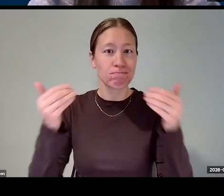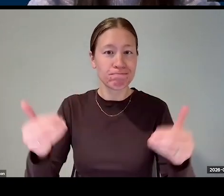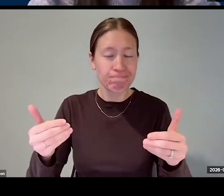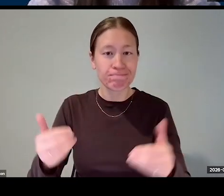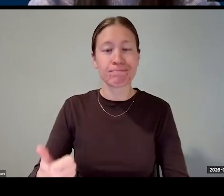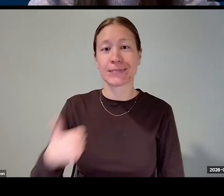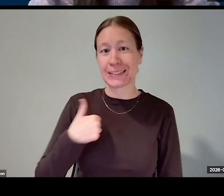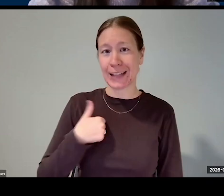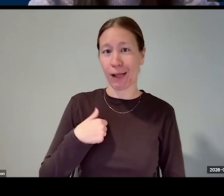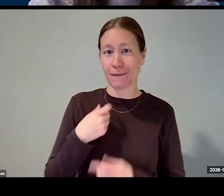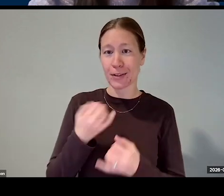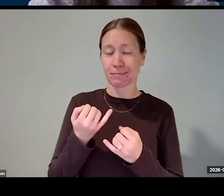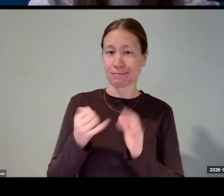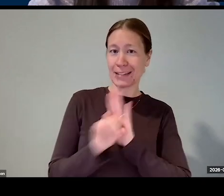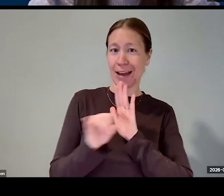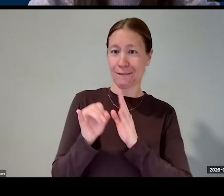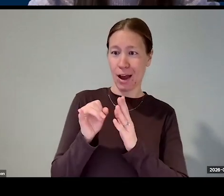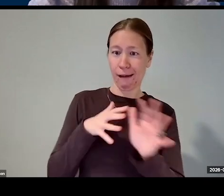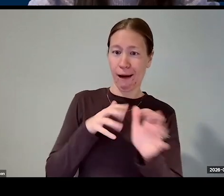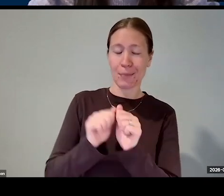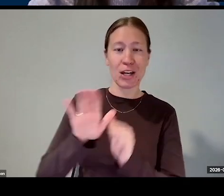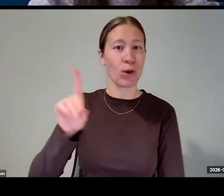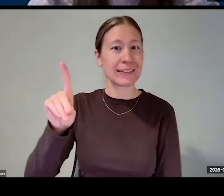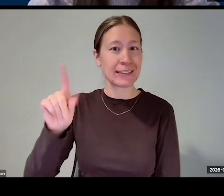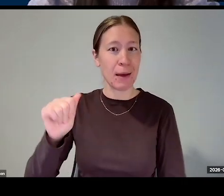or update your disability status in Wolverine Access.